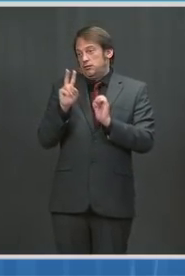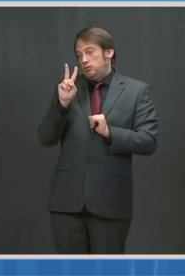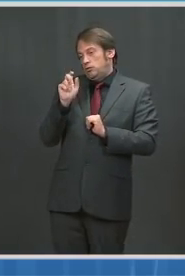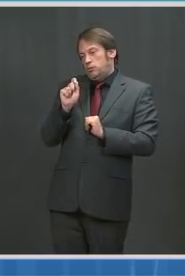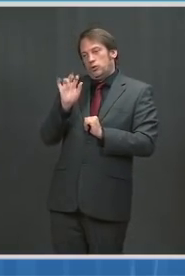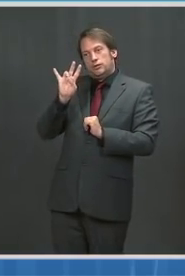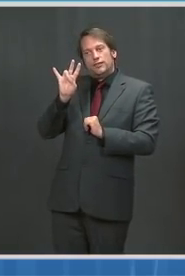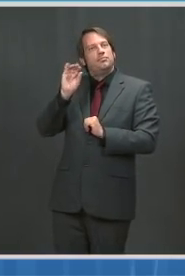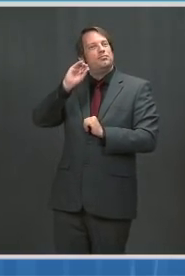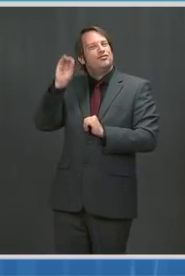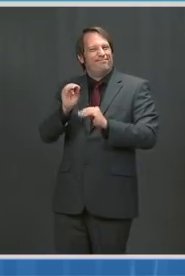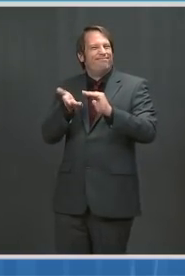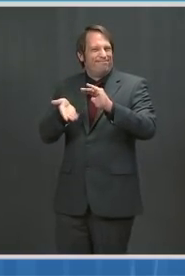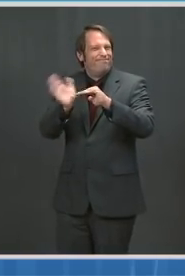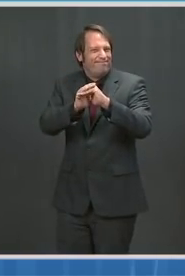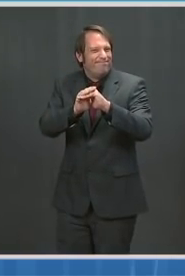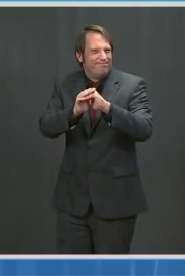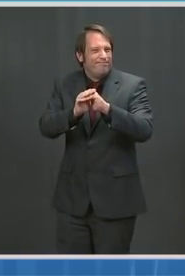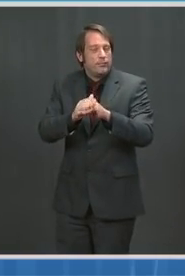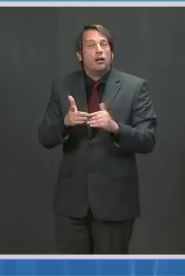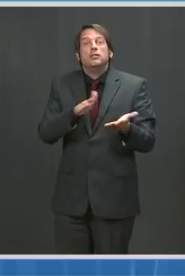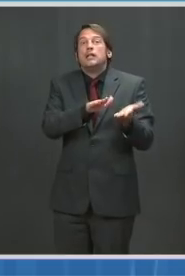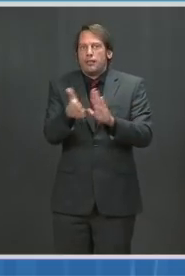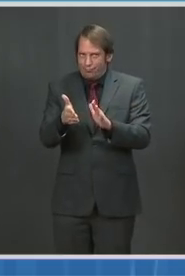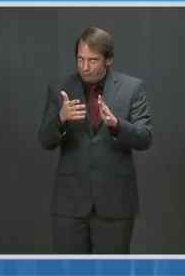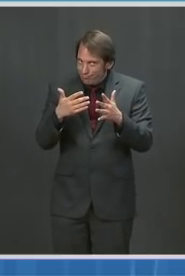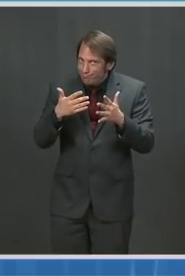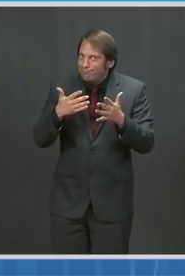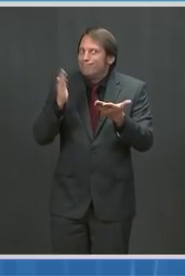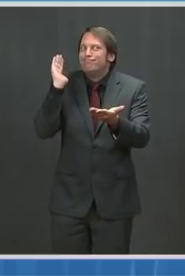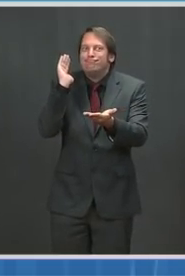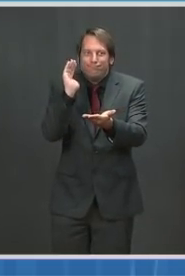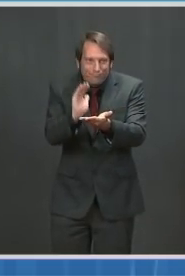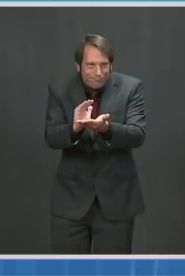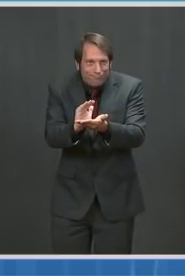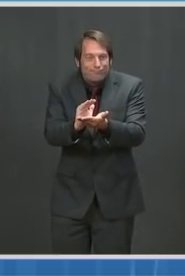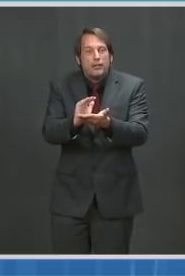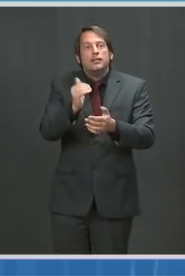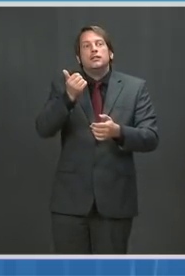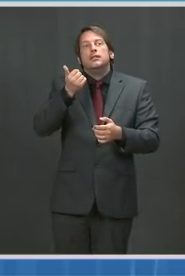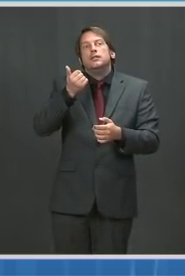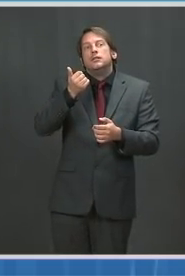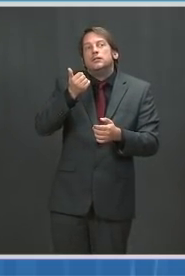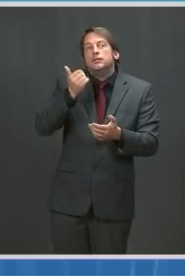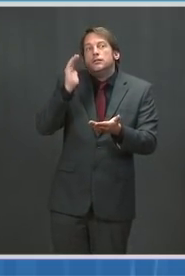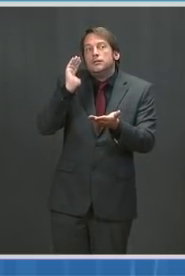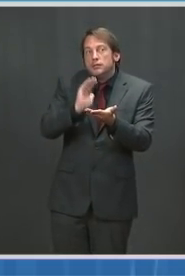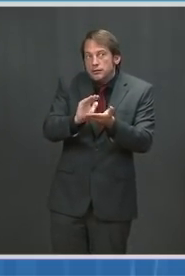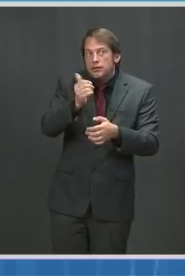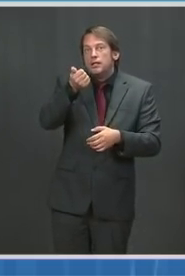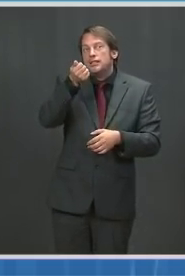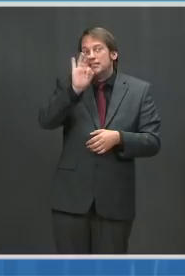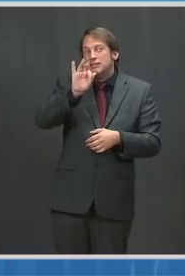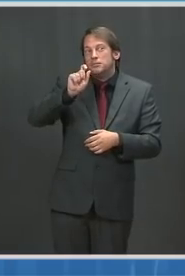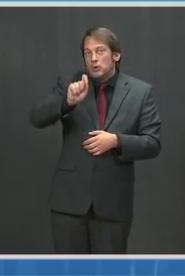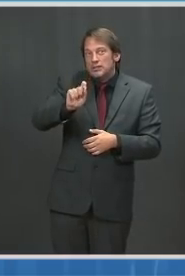And deaths decreased 19.7 percent to a seven-day average of 745 per day.